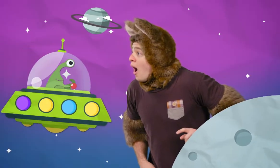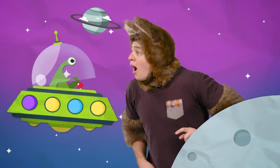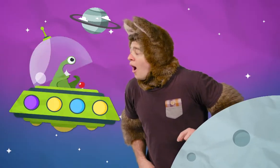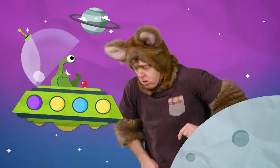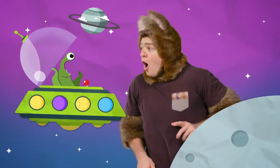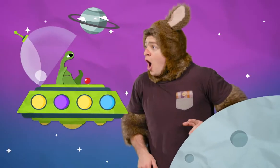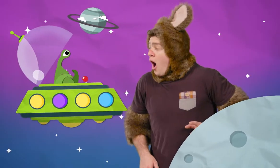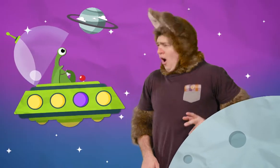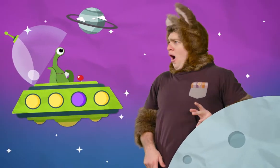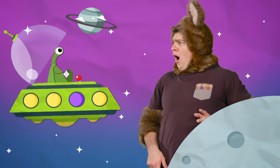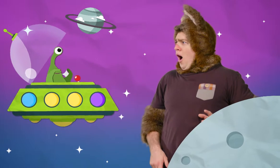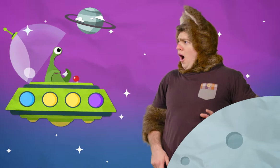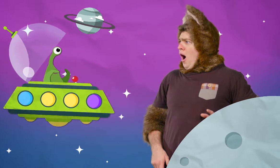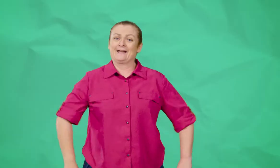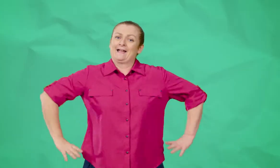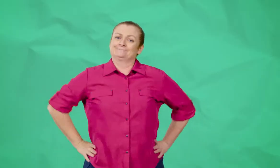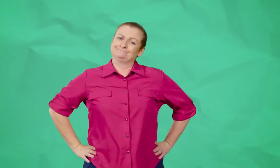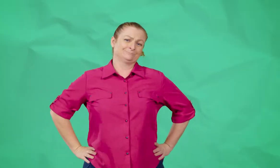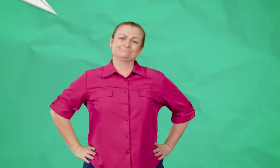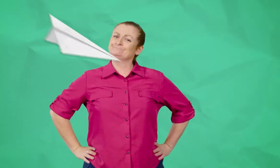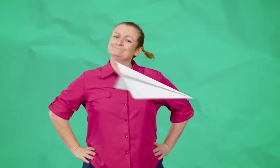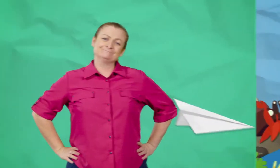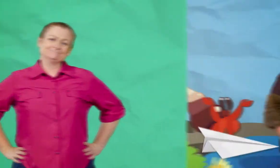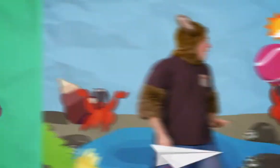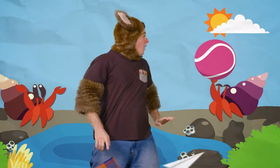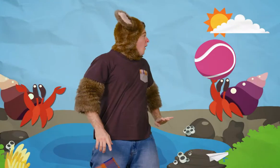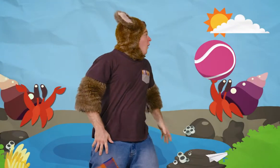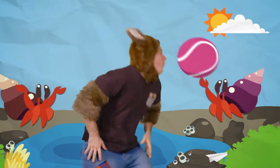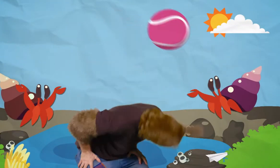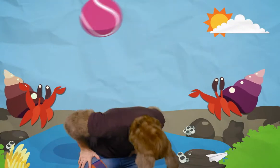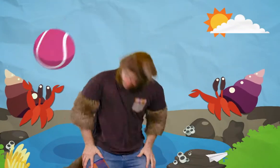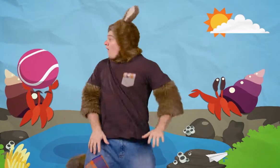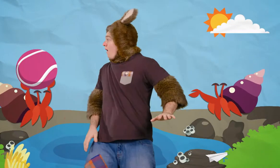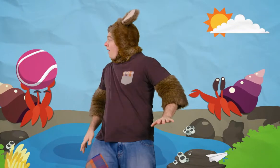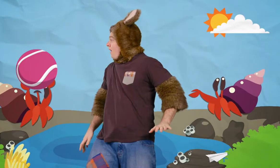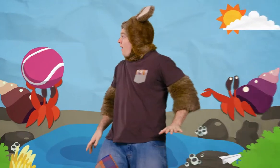Huh?! Whoa! Hmm. Whoa!